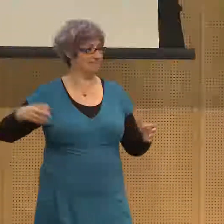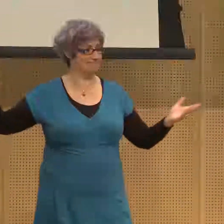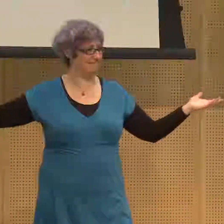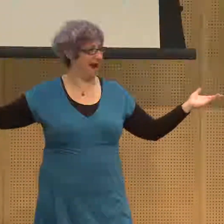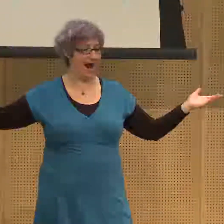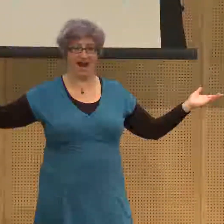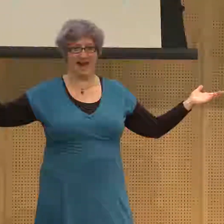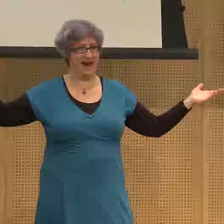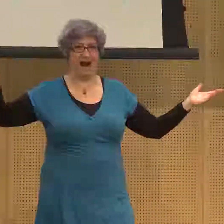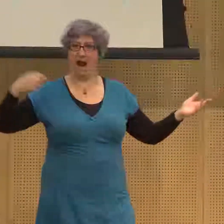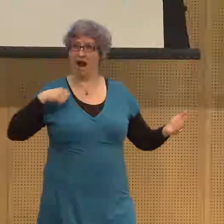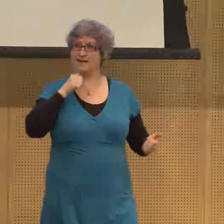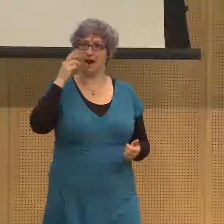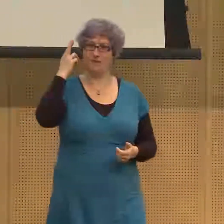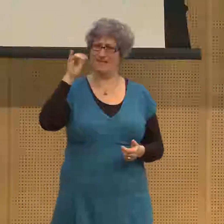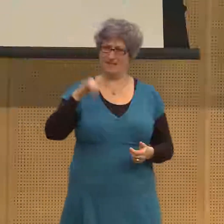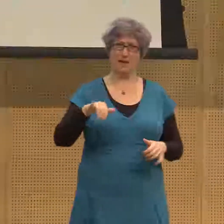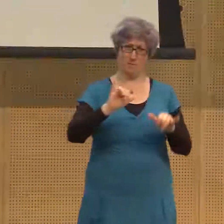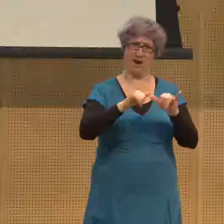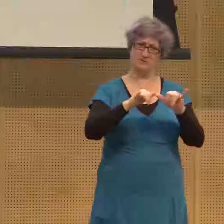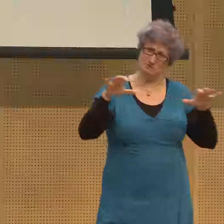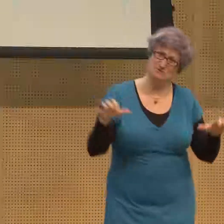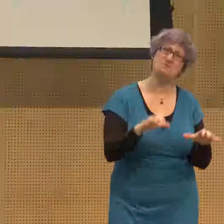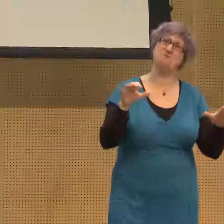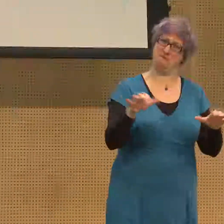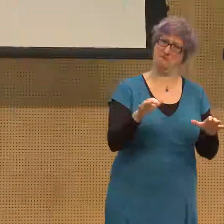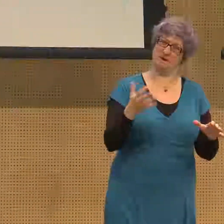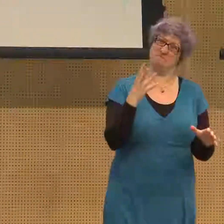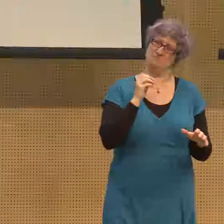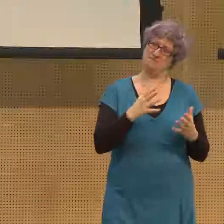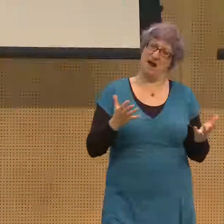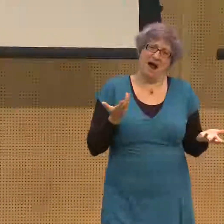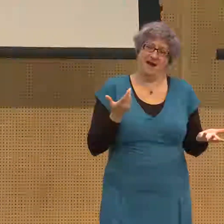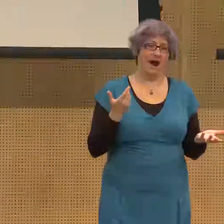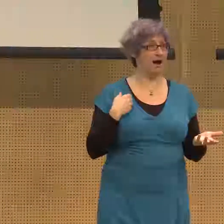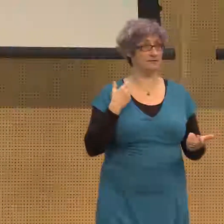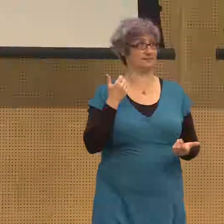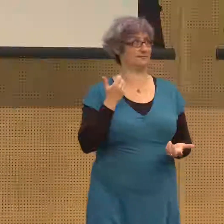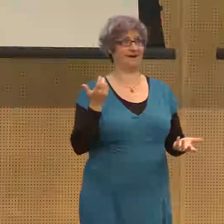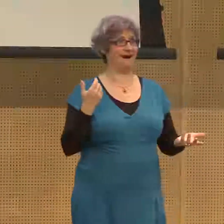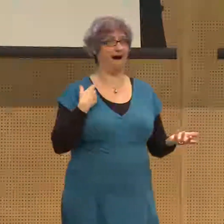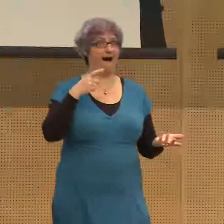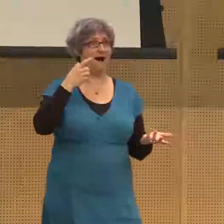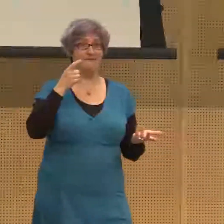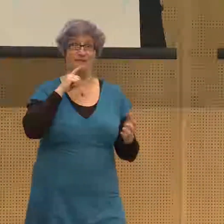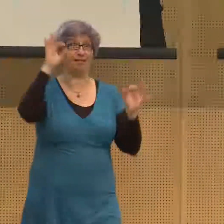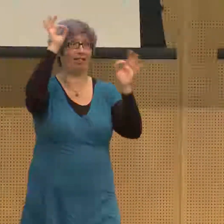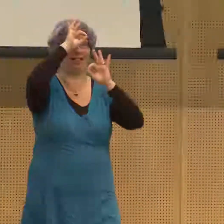Oh, I'm out. That was not for me. I did not realize that that's what engineers did.